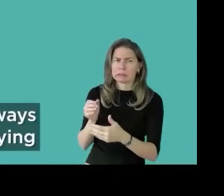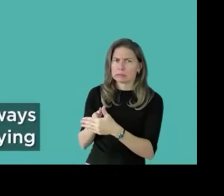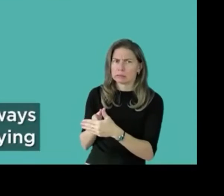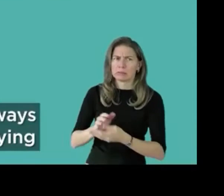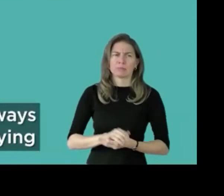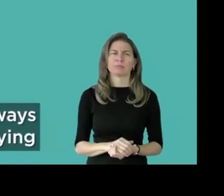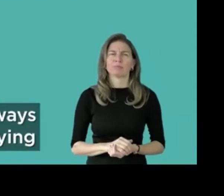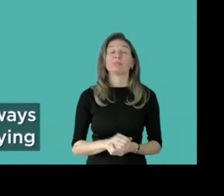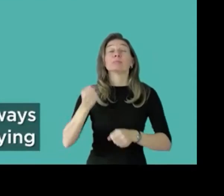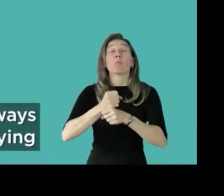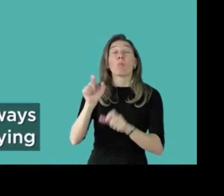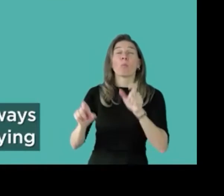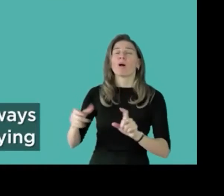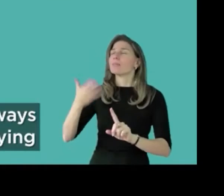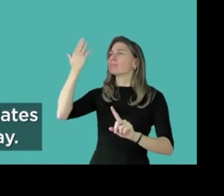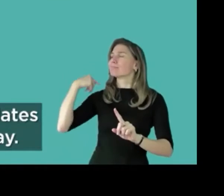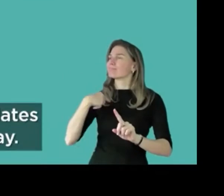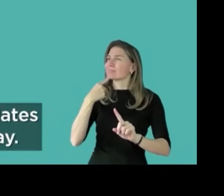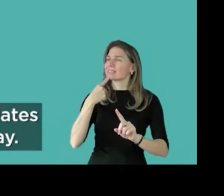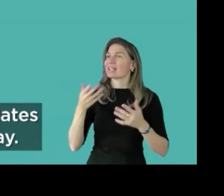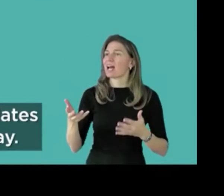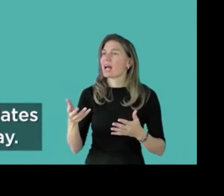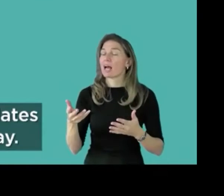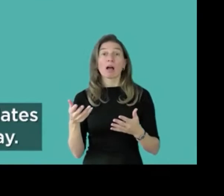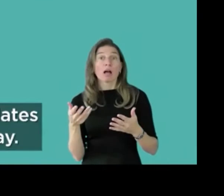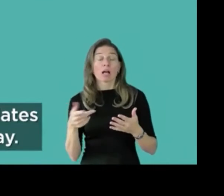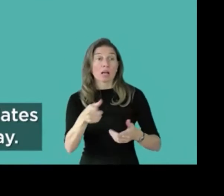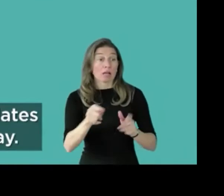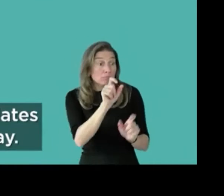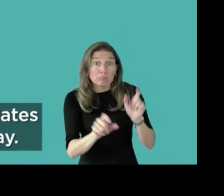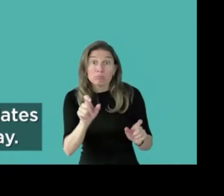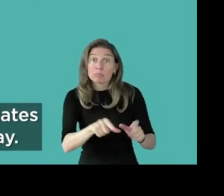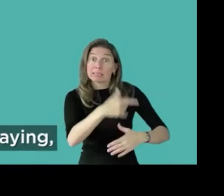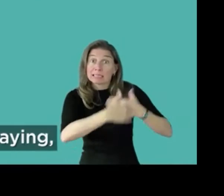We used to hear employers saying we can't find candidates in a centralised way.